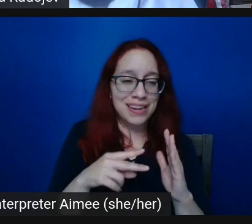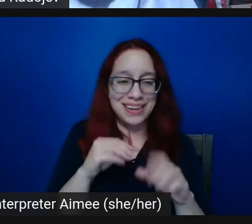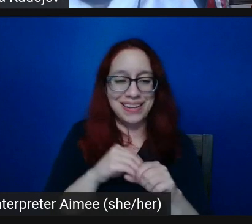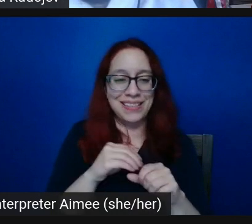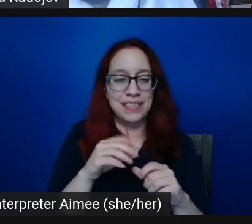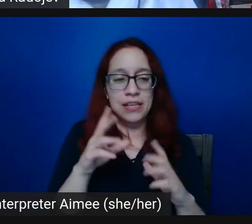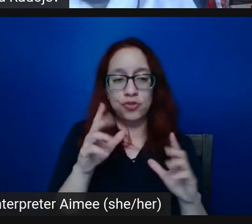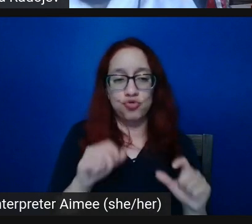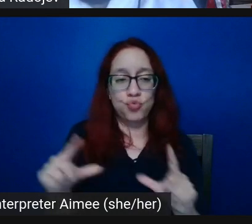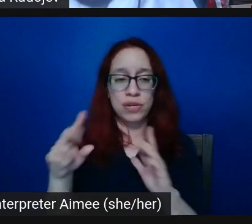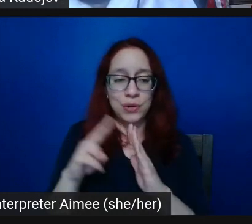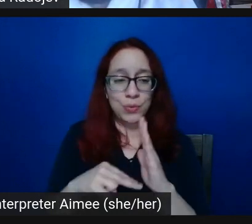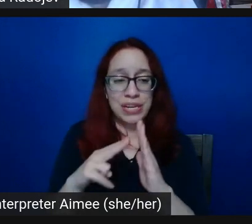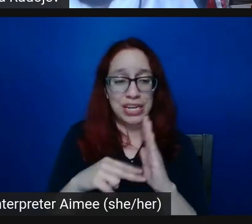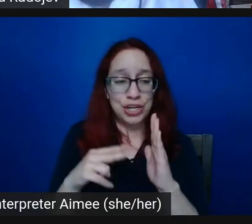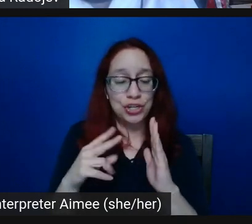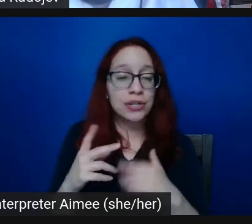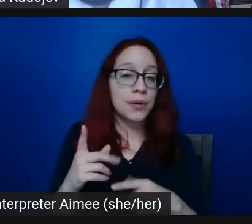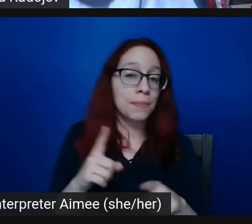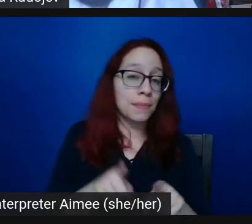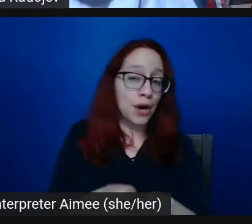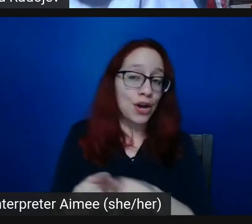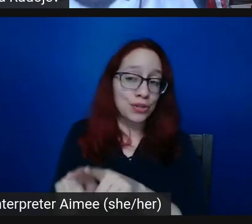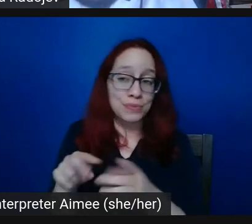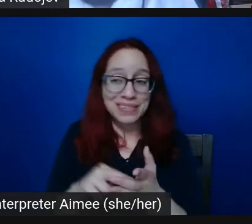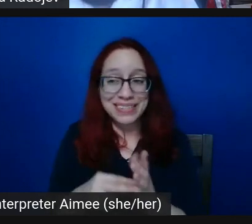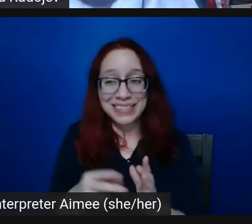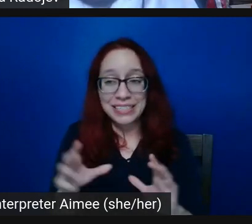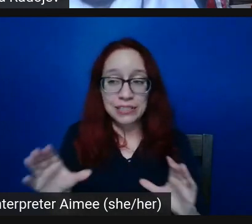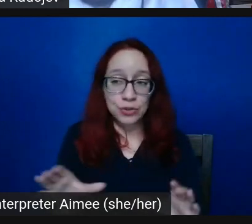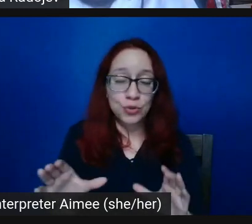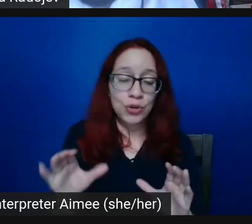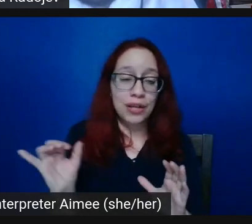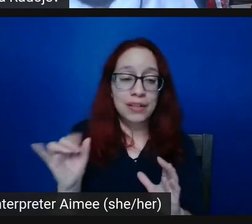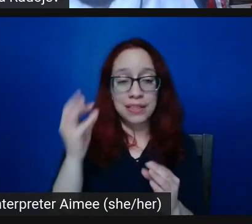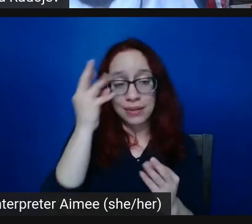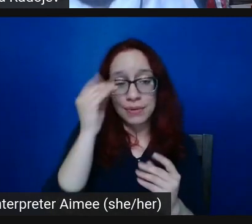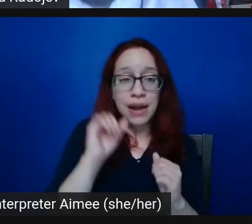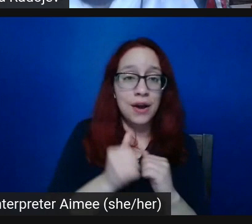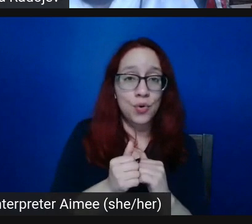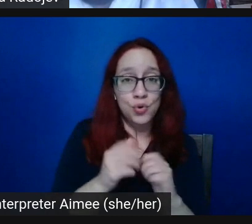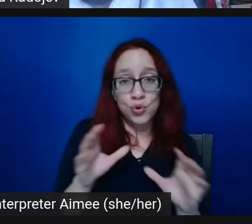You need to think about how you will design a website.